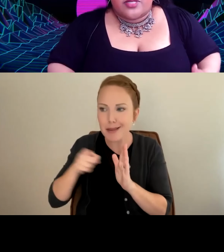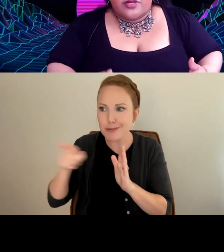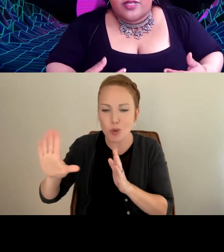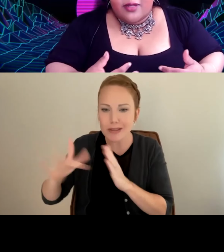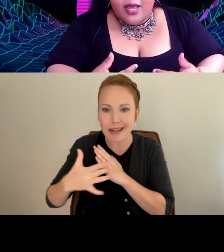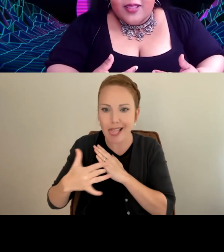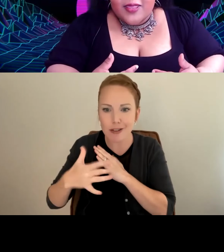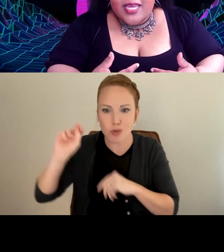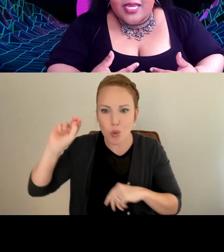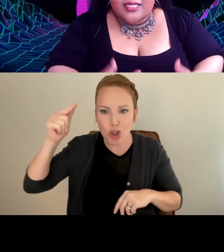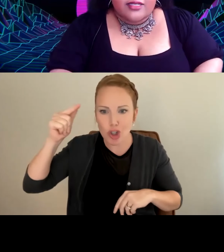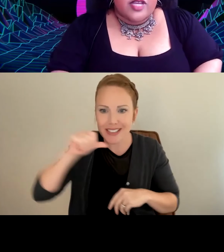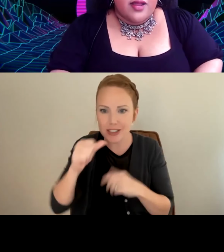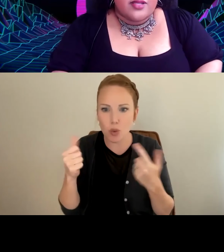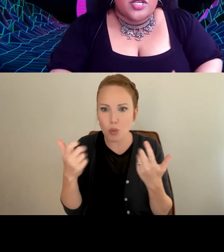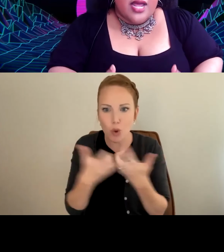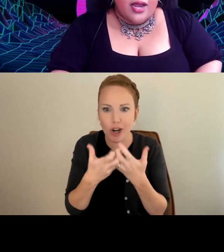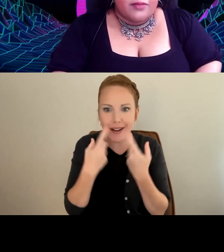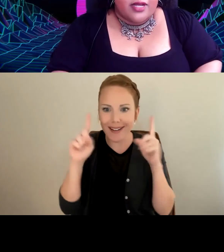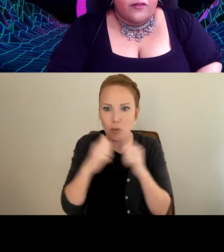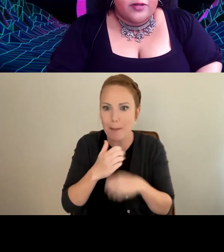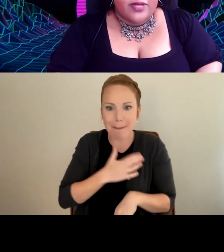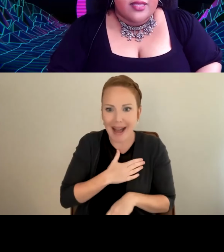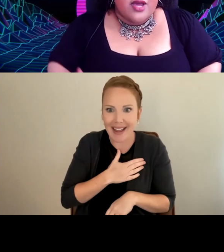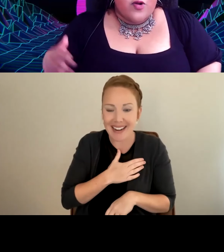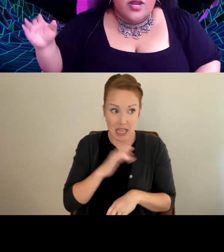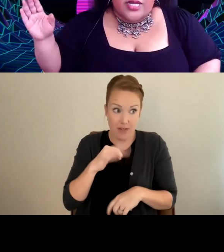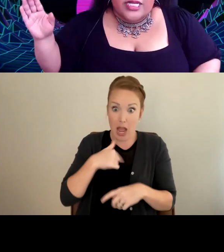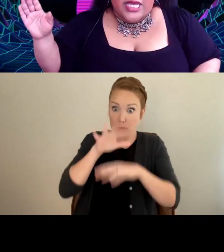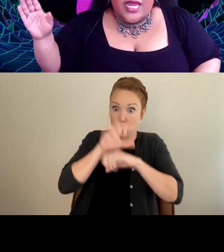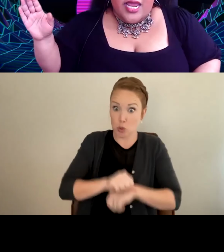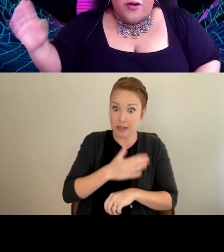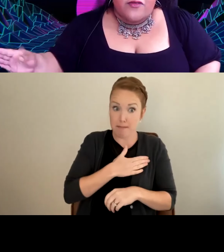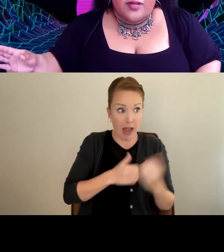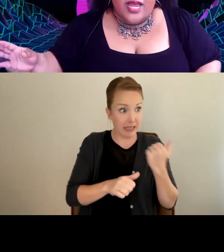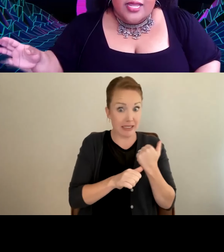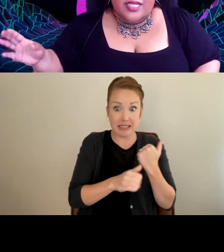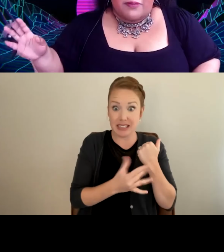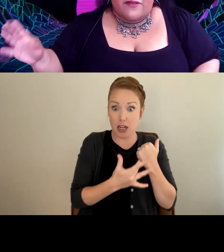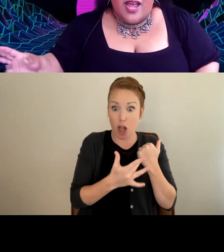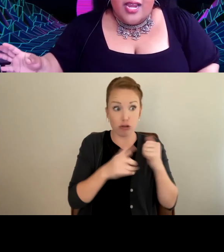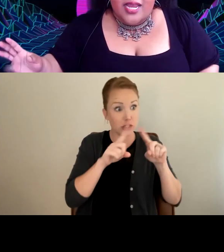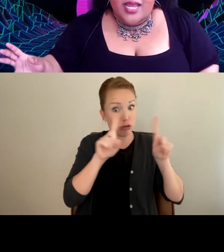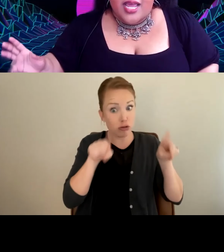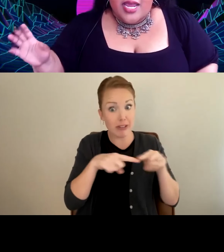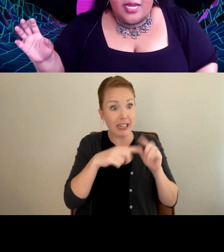using the assistive technology I'm comfortable with and an overlay that is providing an